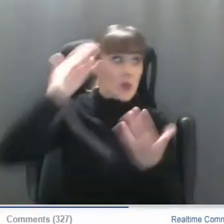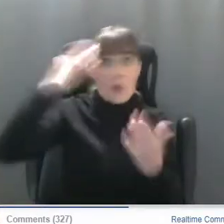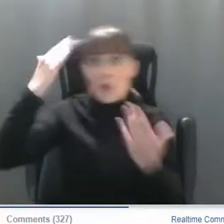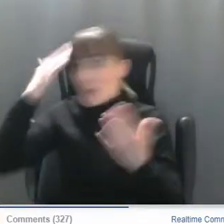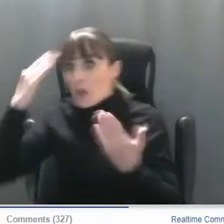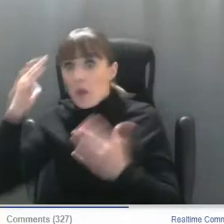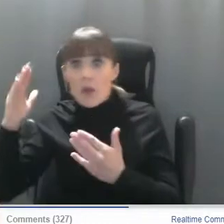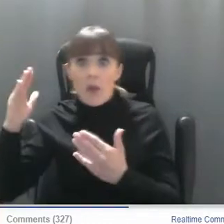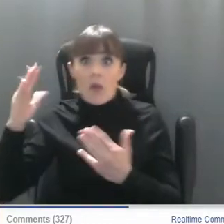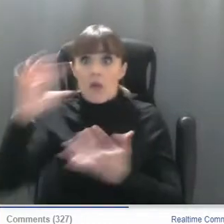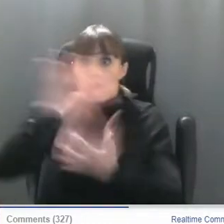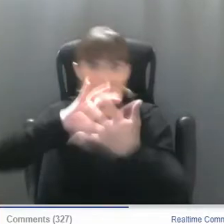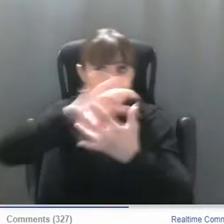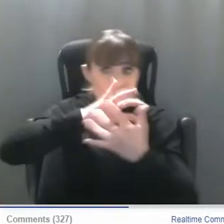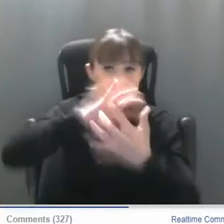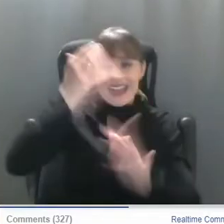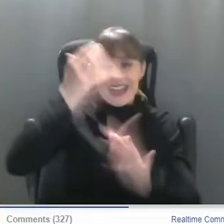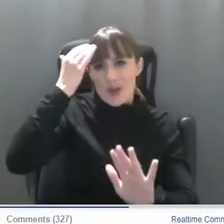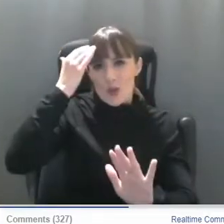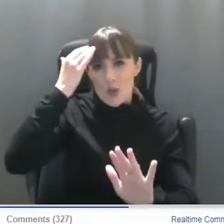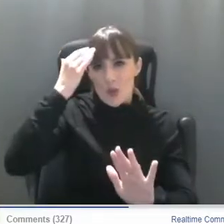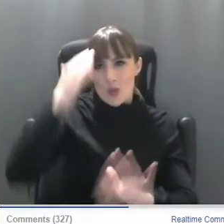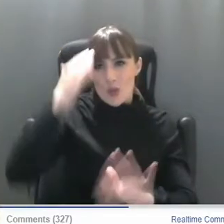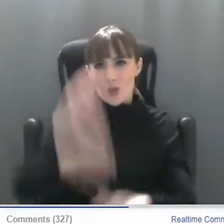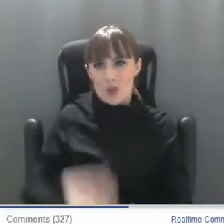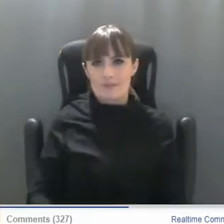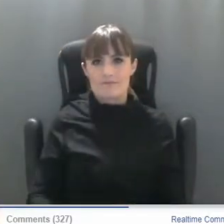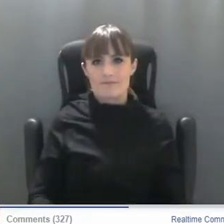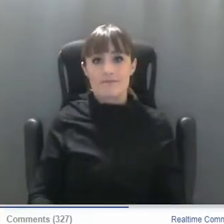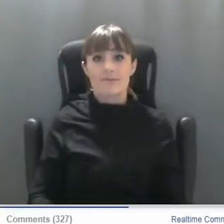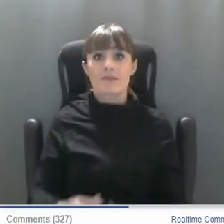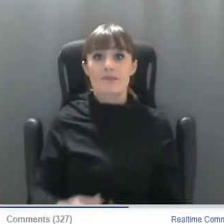would be our best bet. And then, after South Hill you get right down here.